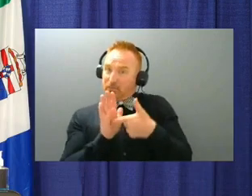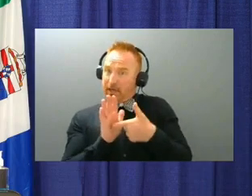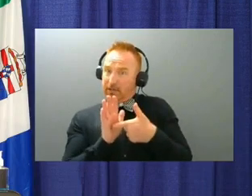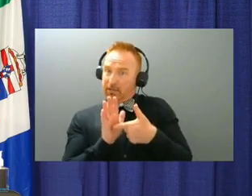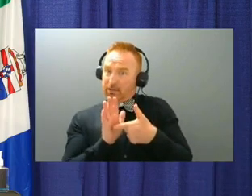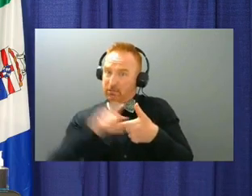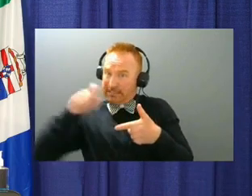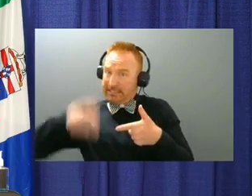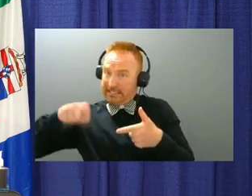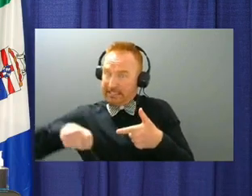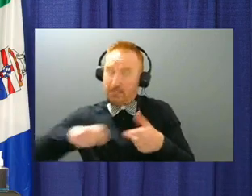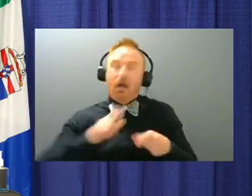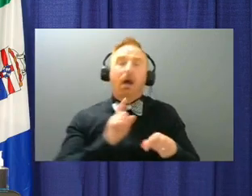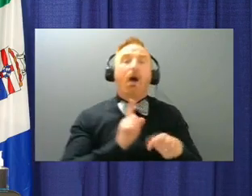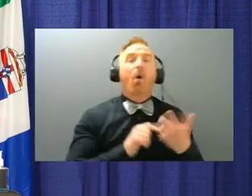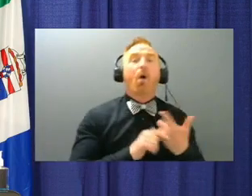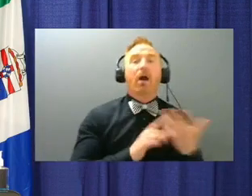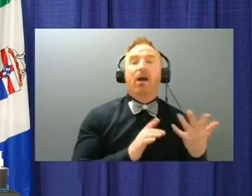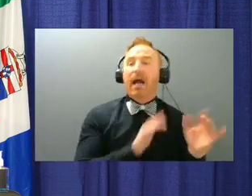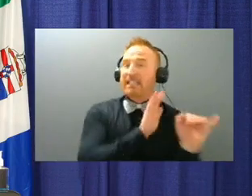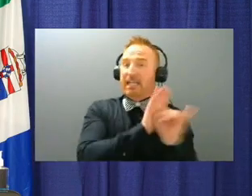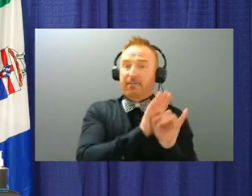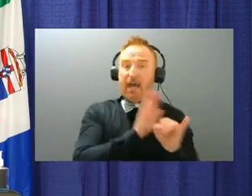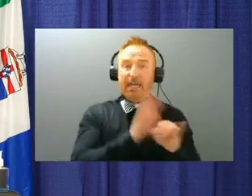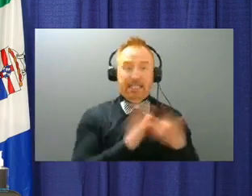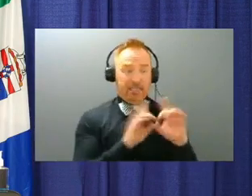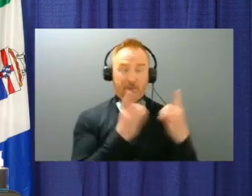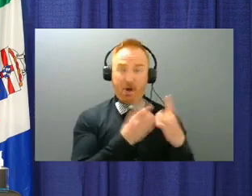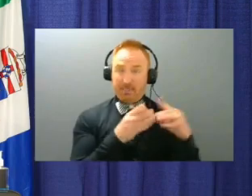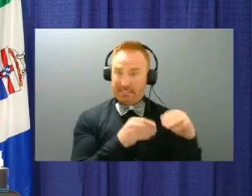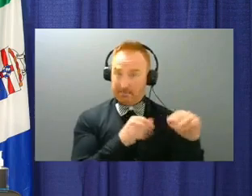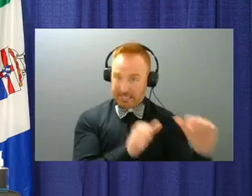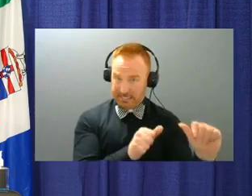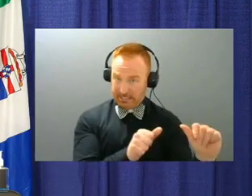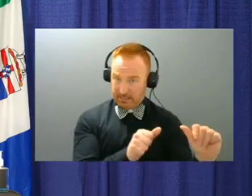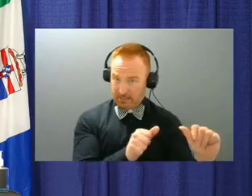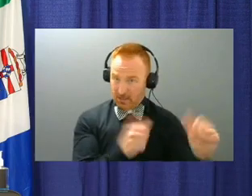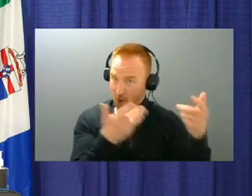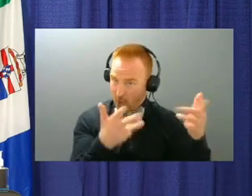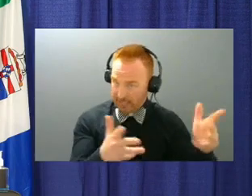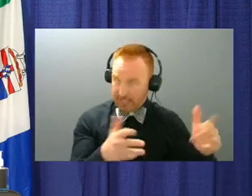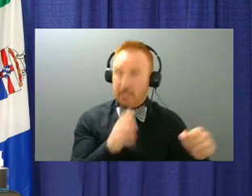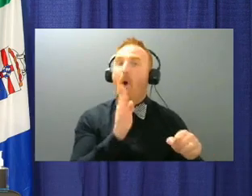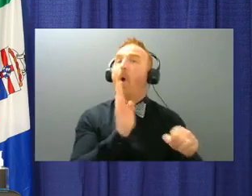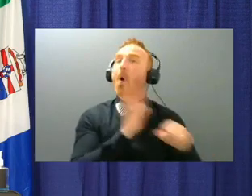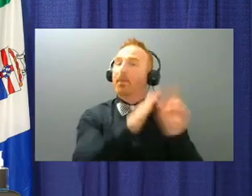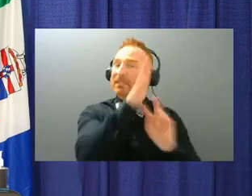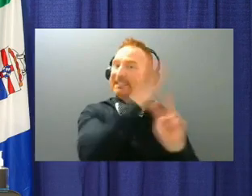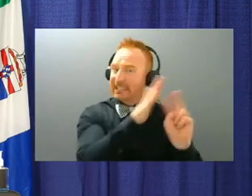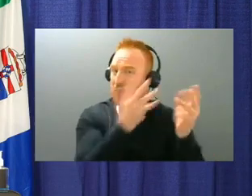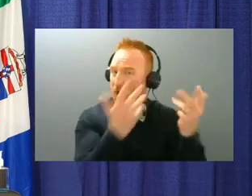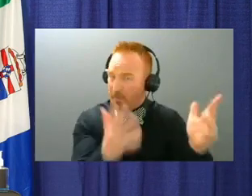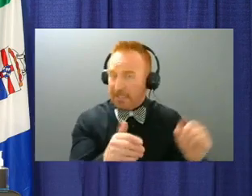necessities, and also what has already been identified as spending within the department. But also some of the more